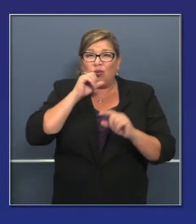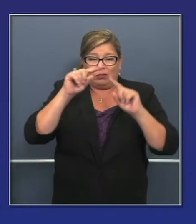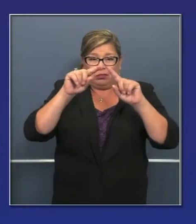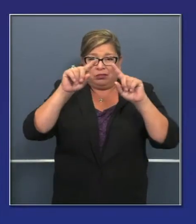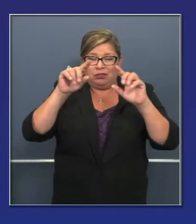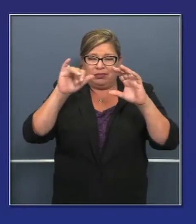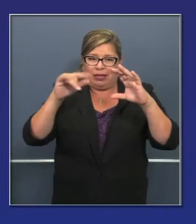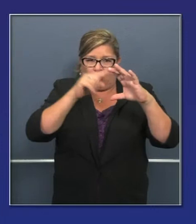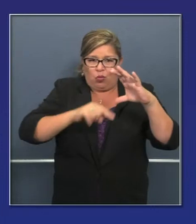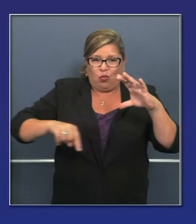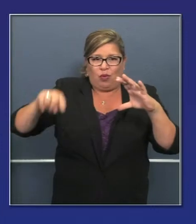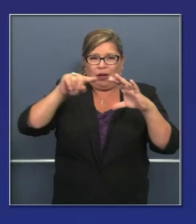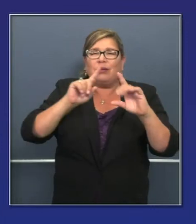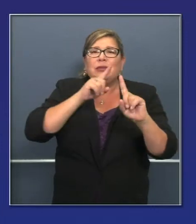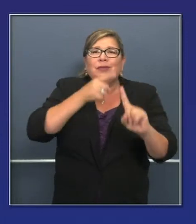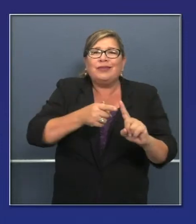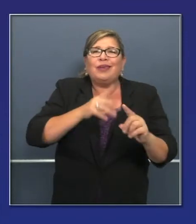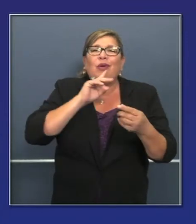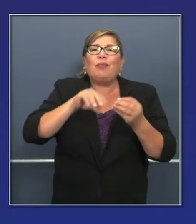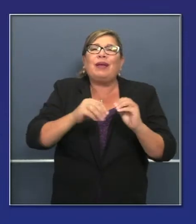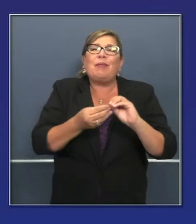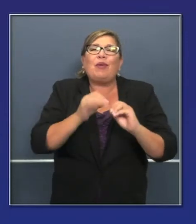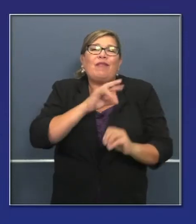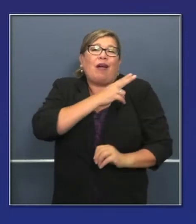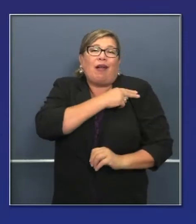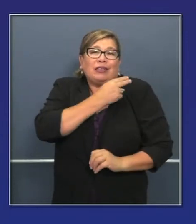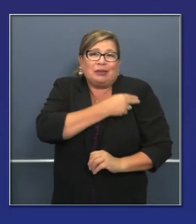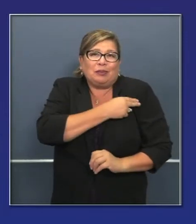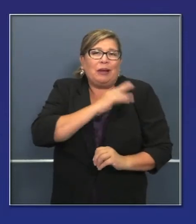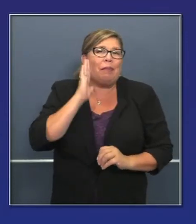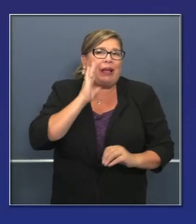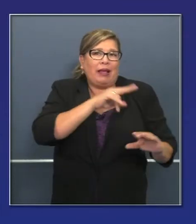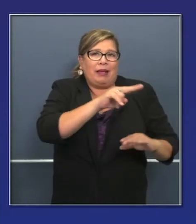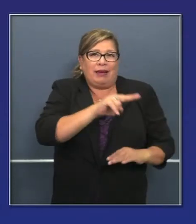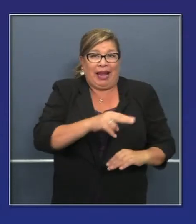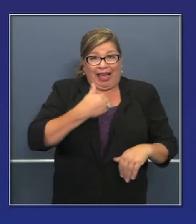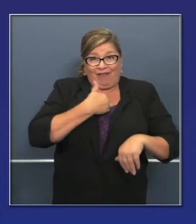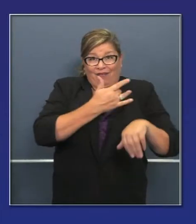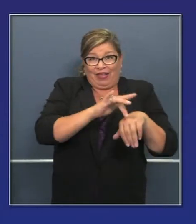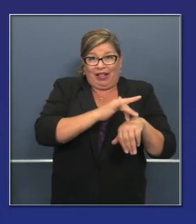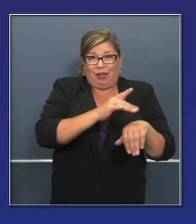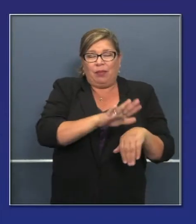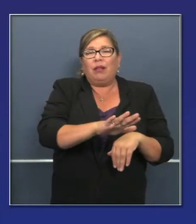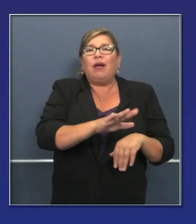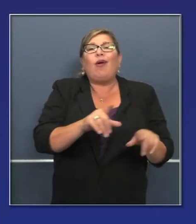distributed in 10 critical counties throughout the state of California on Monday it was about